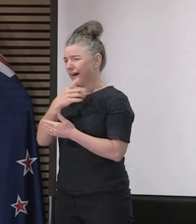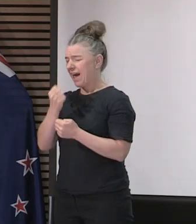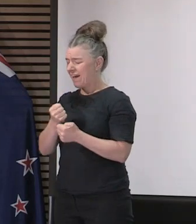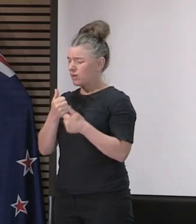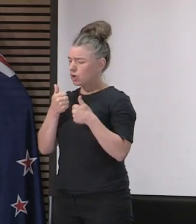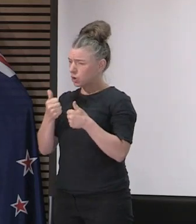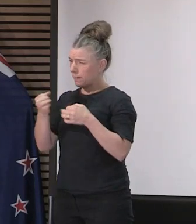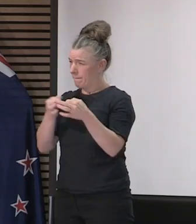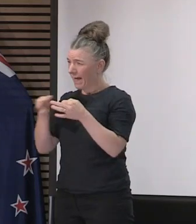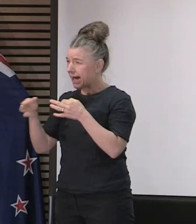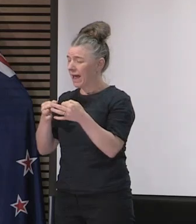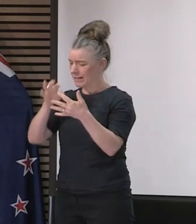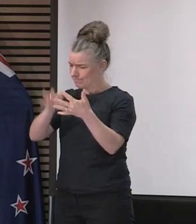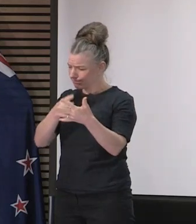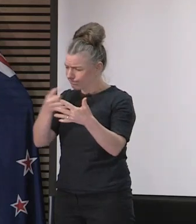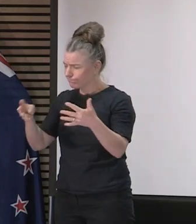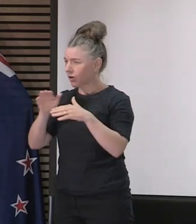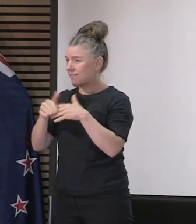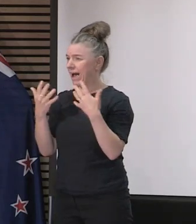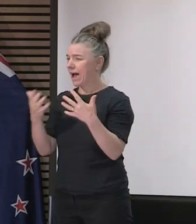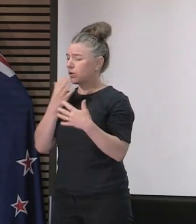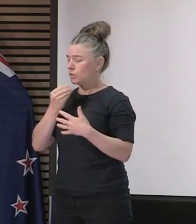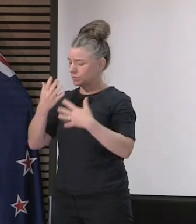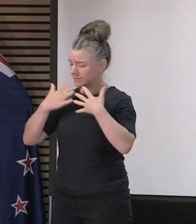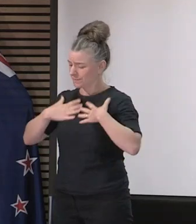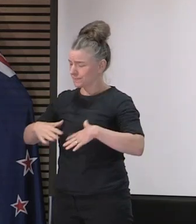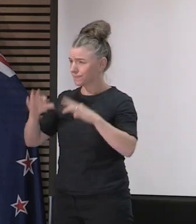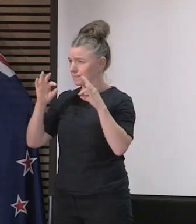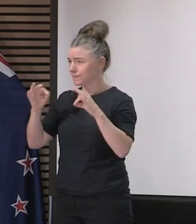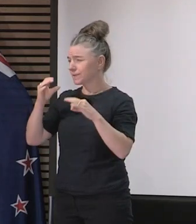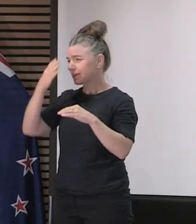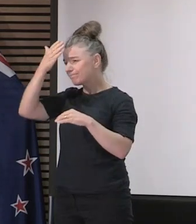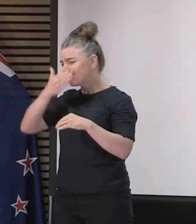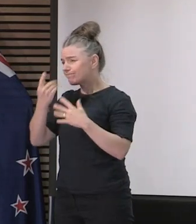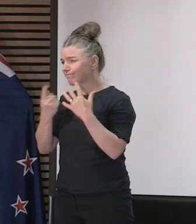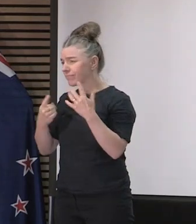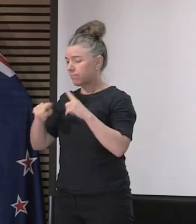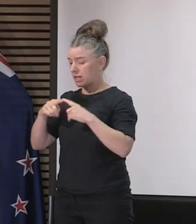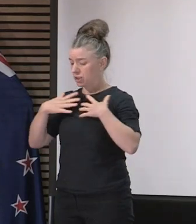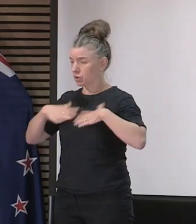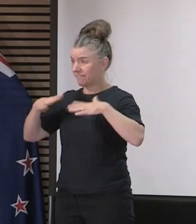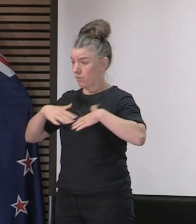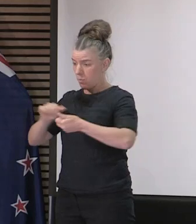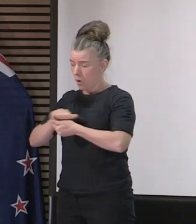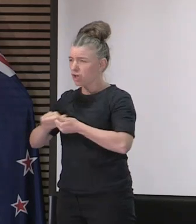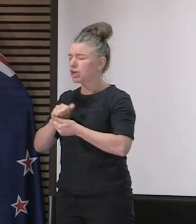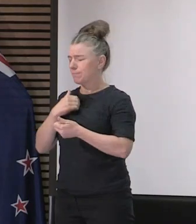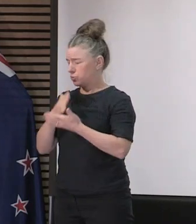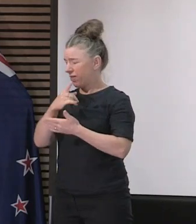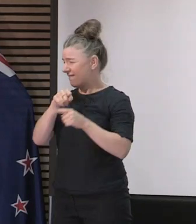both staff and other patients in the hospital were kept safe and I know they will have very